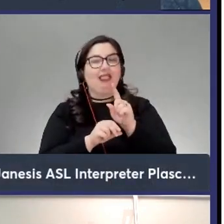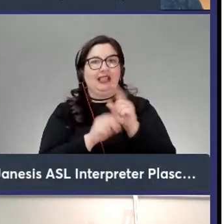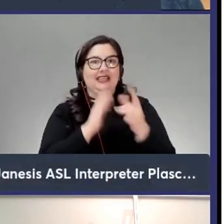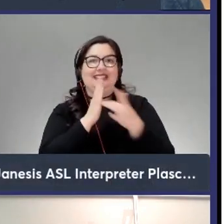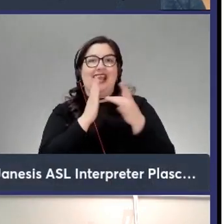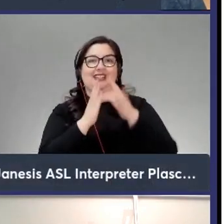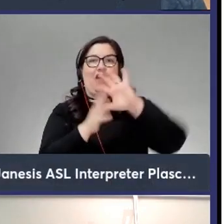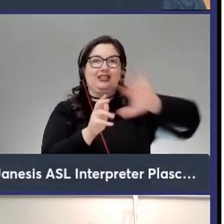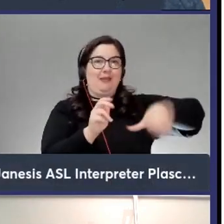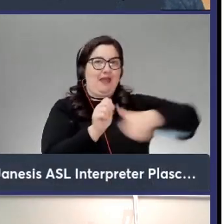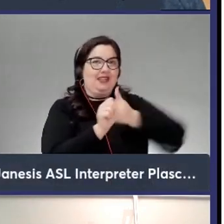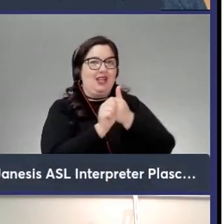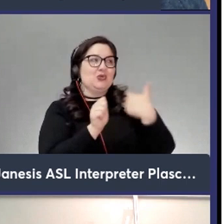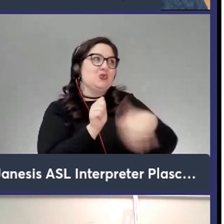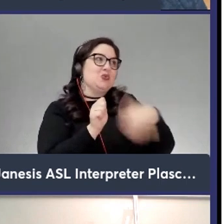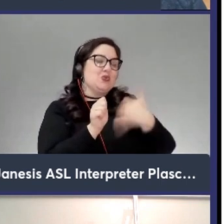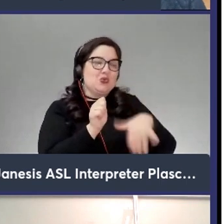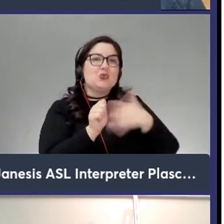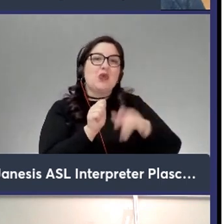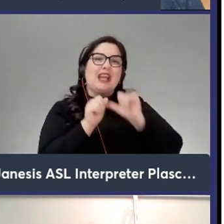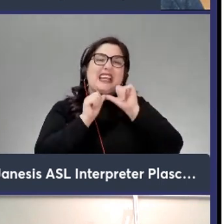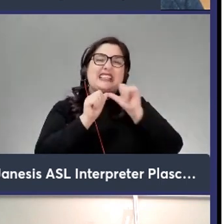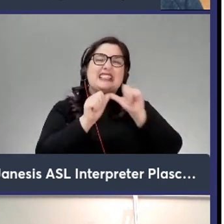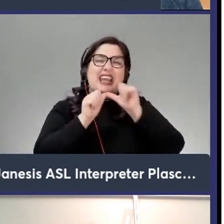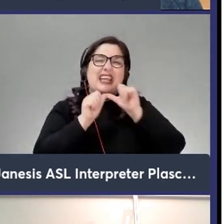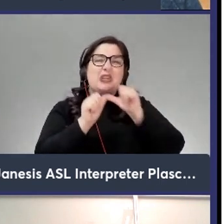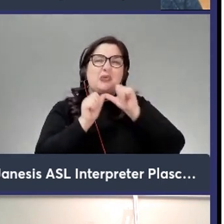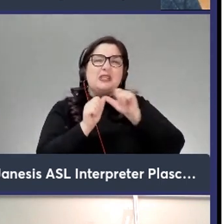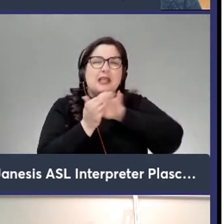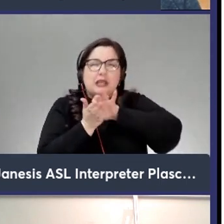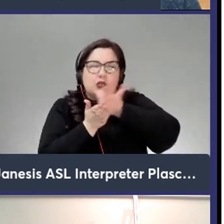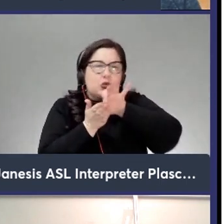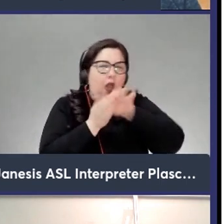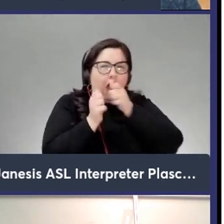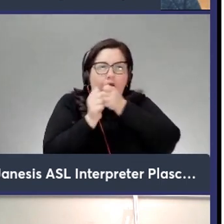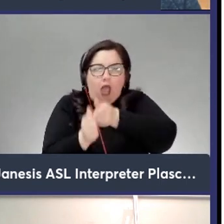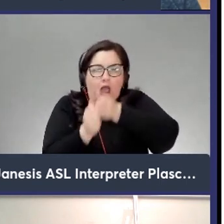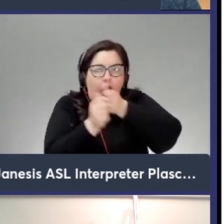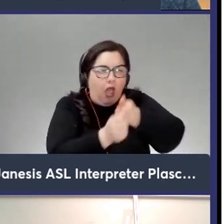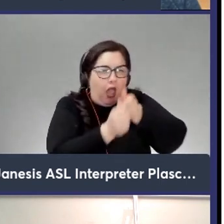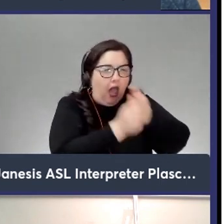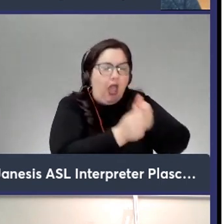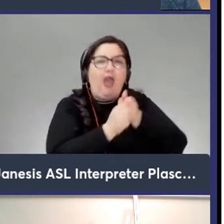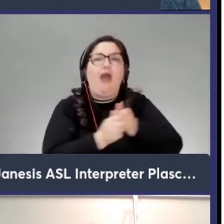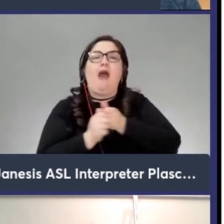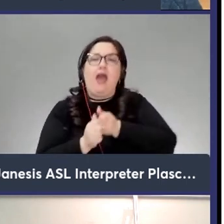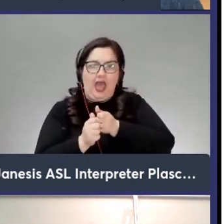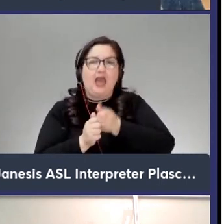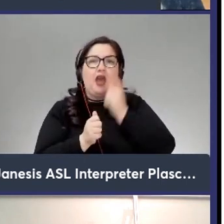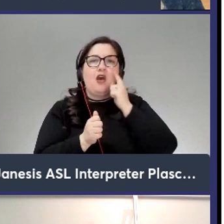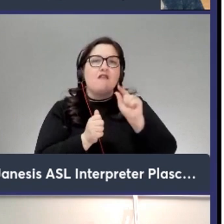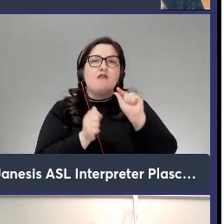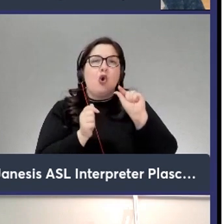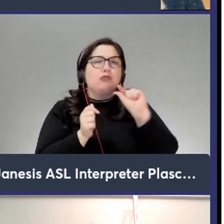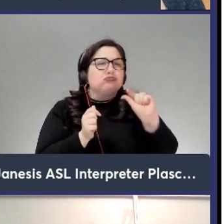so it's continuously tracking, so this event-driven technology is continuously tracking for incremental changes.